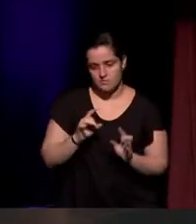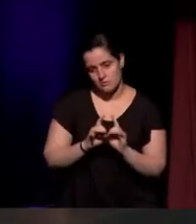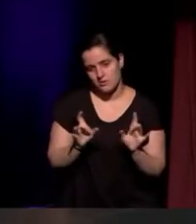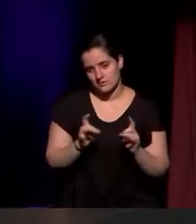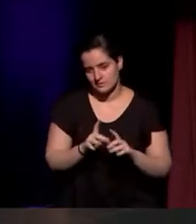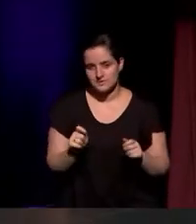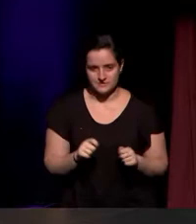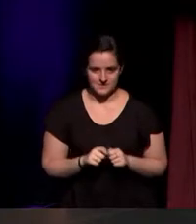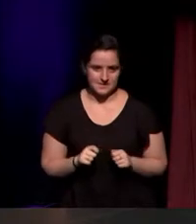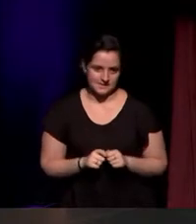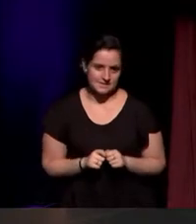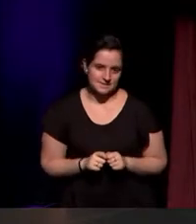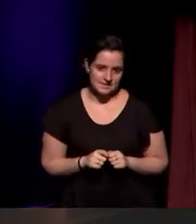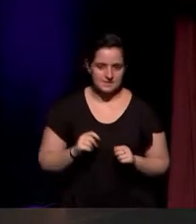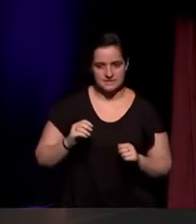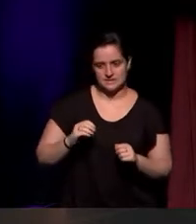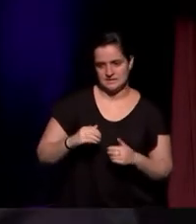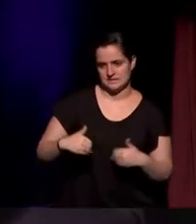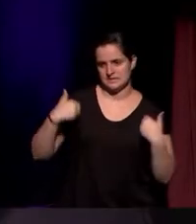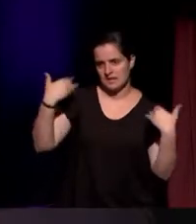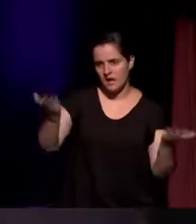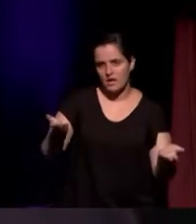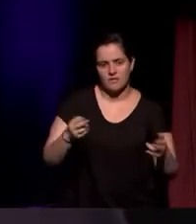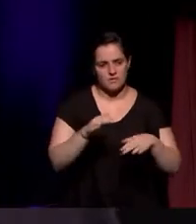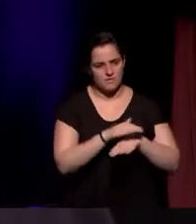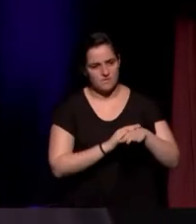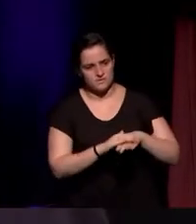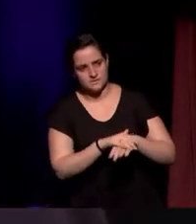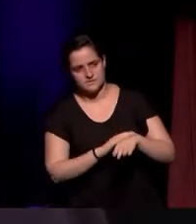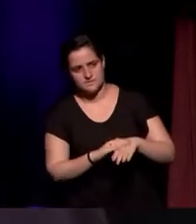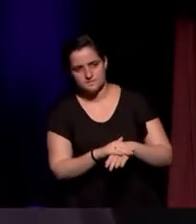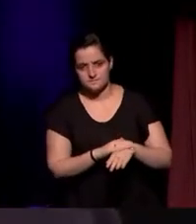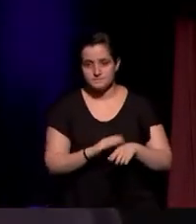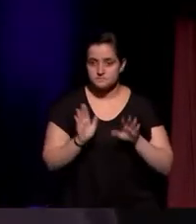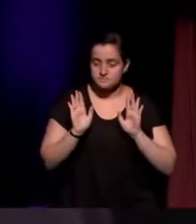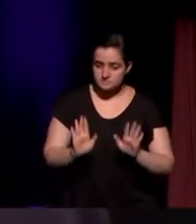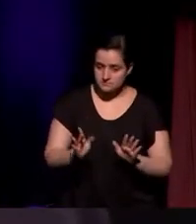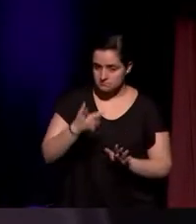do, go out, talk, but to the native, do not.